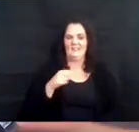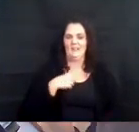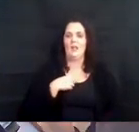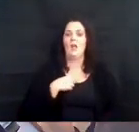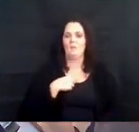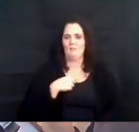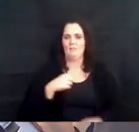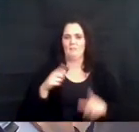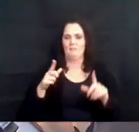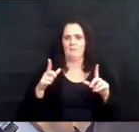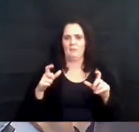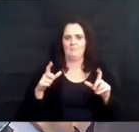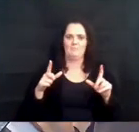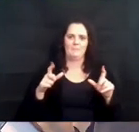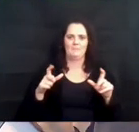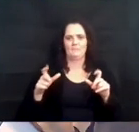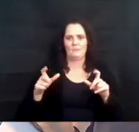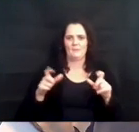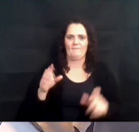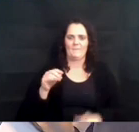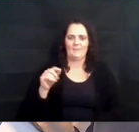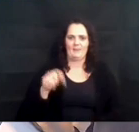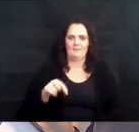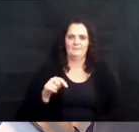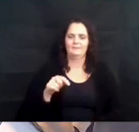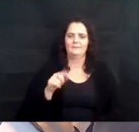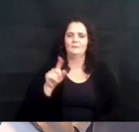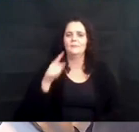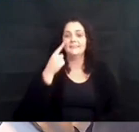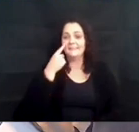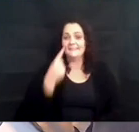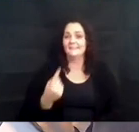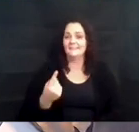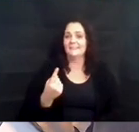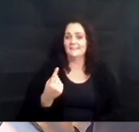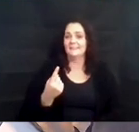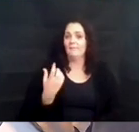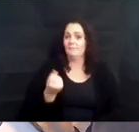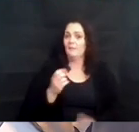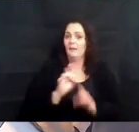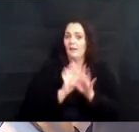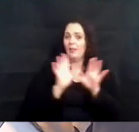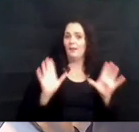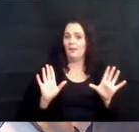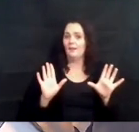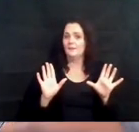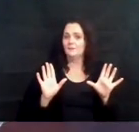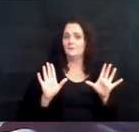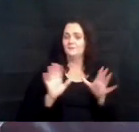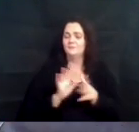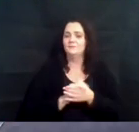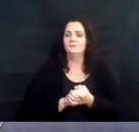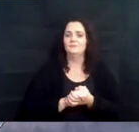Alright, and I'm just gonna turn this a little bit as well so you can see it quite clearly there on your screen and now you can see